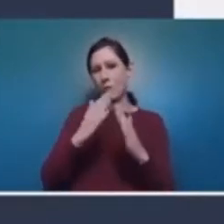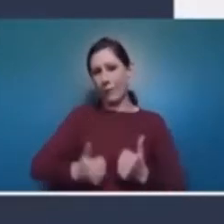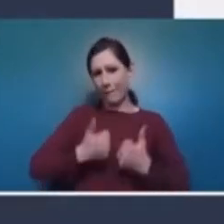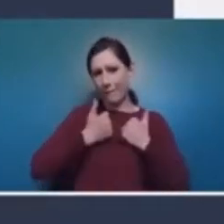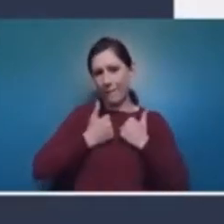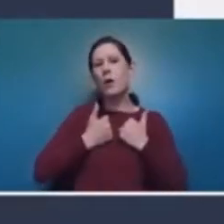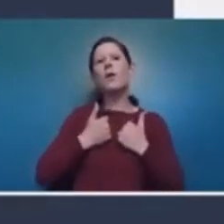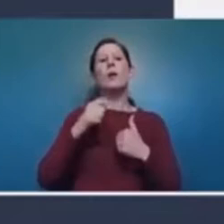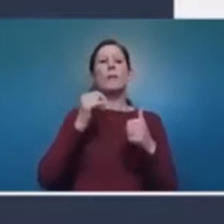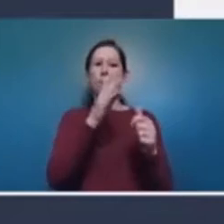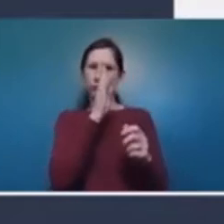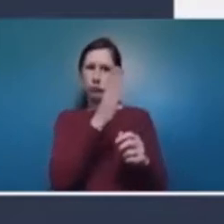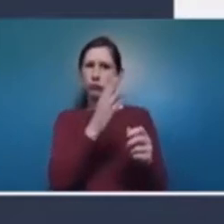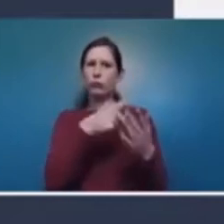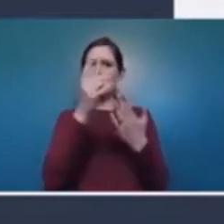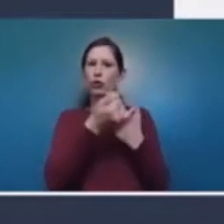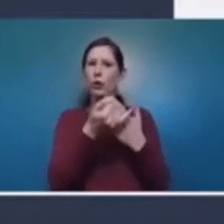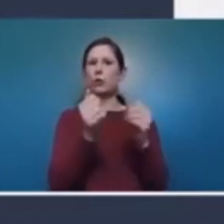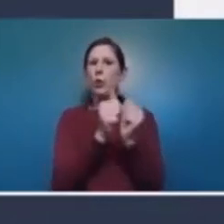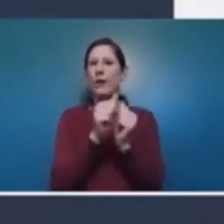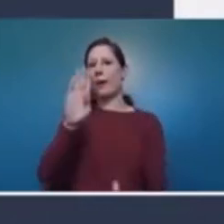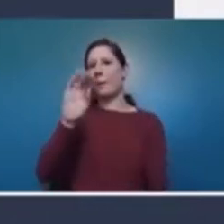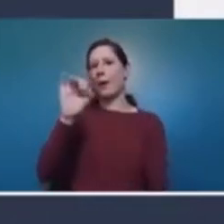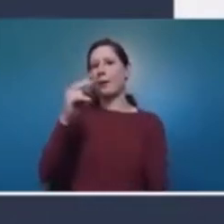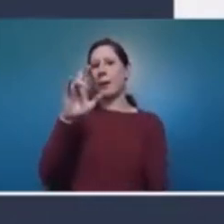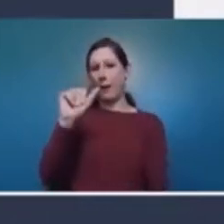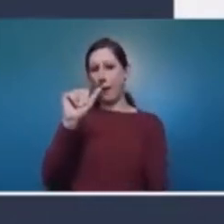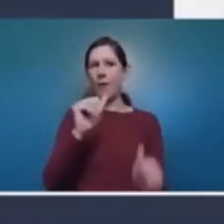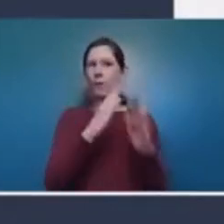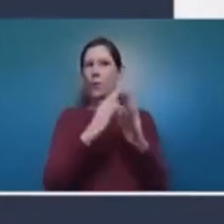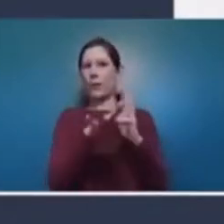project with the Bosnian community of St. Louis. In 2015,